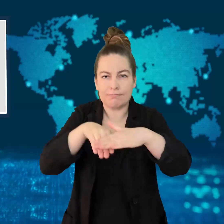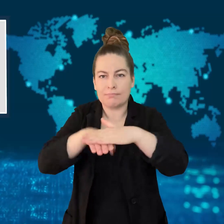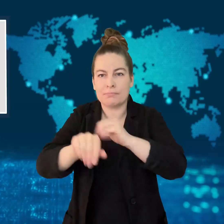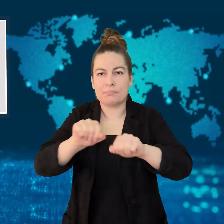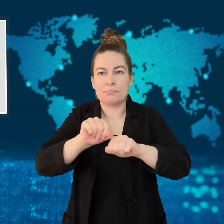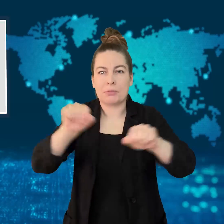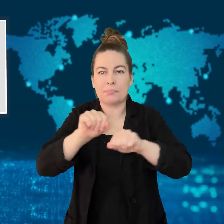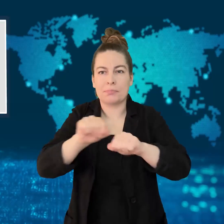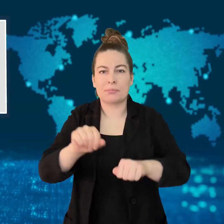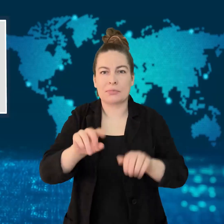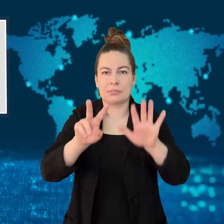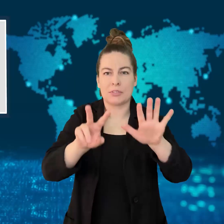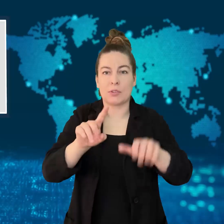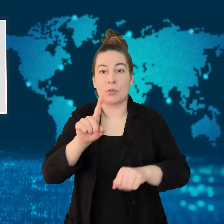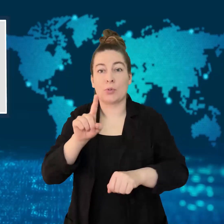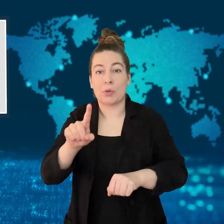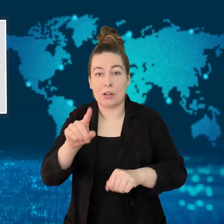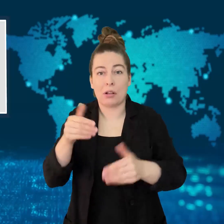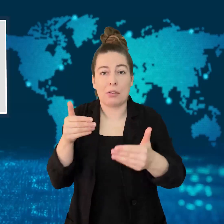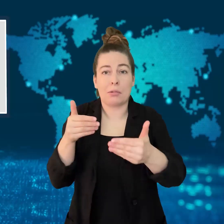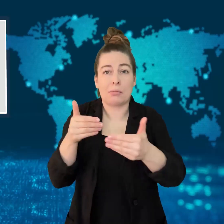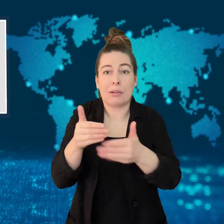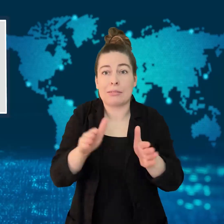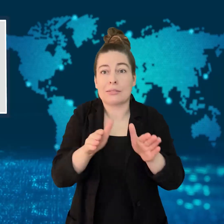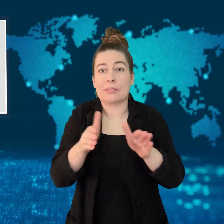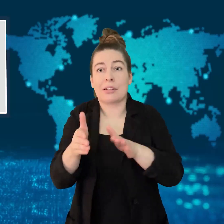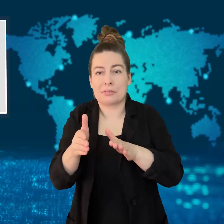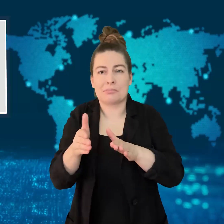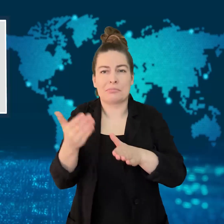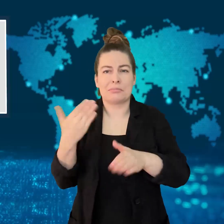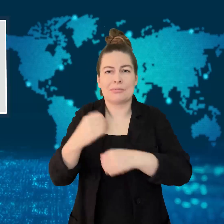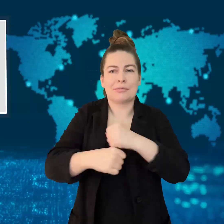He received a gold medal for